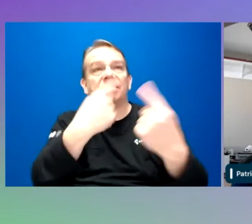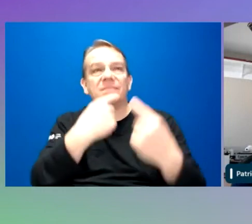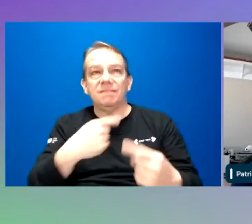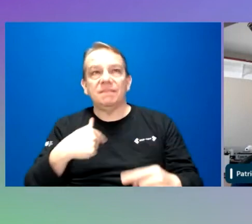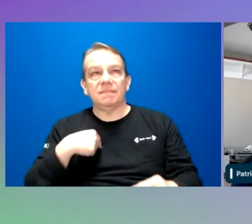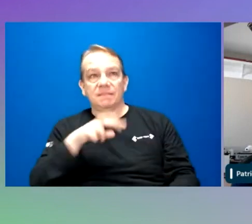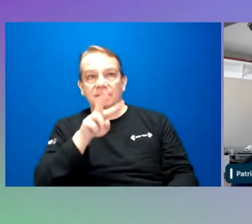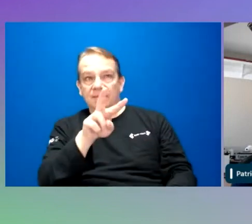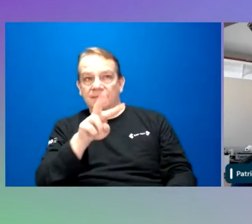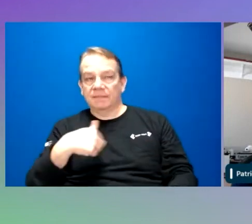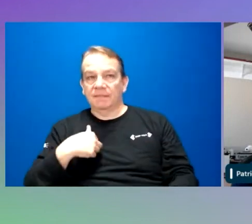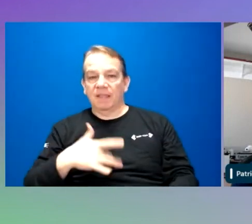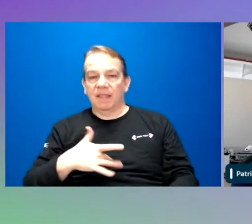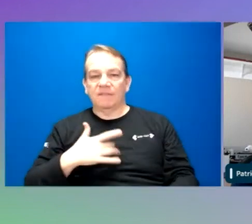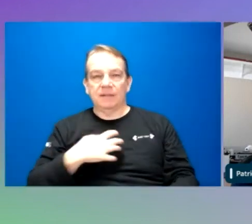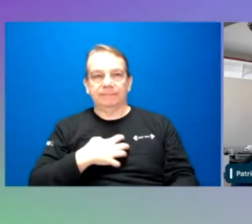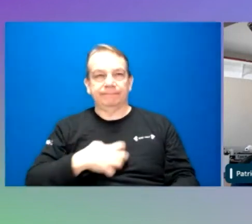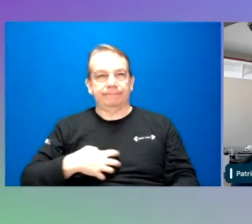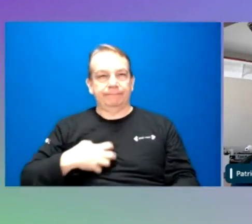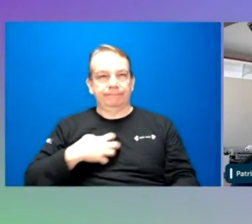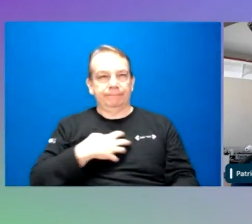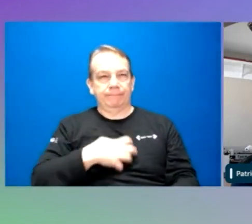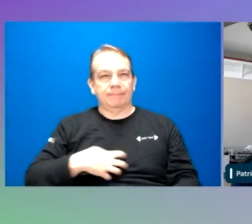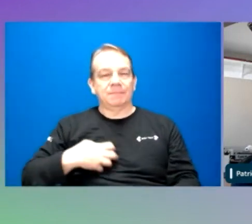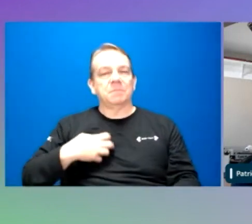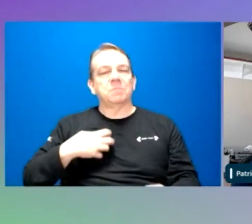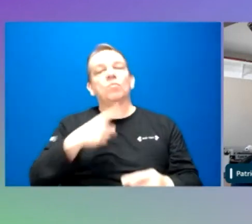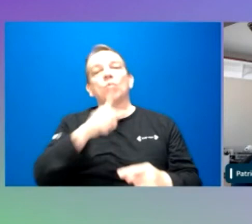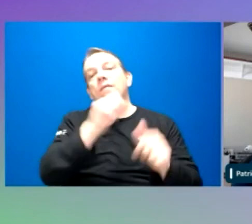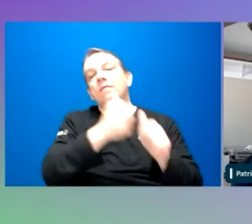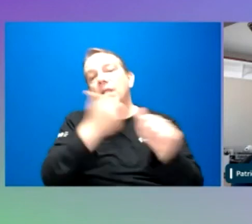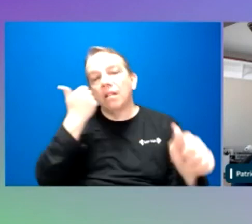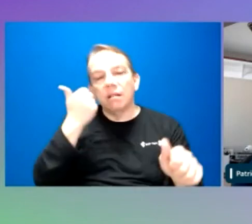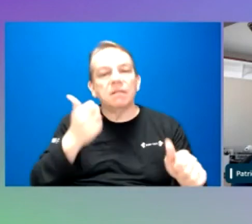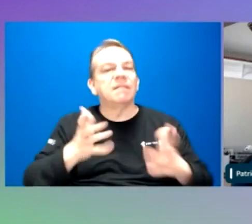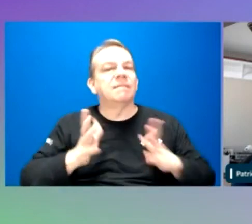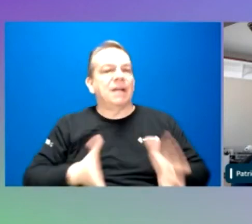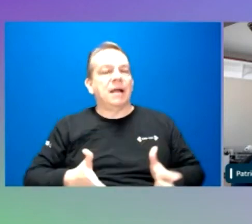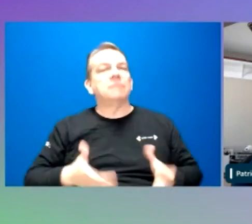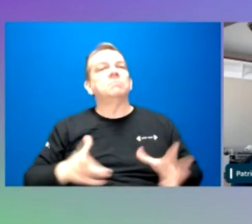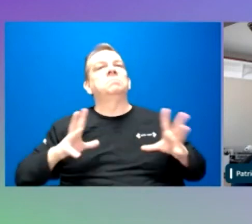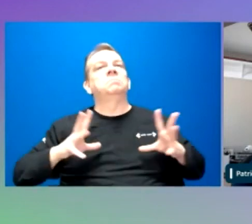think they're stepping around it , let it, let it go. So you